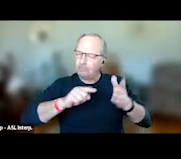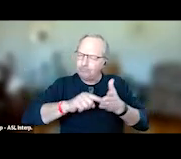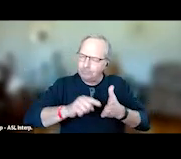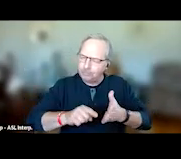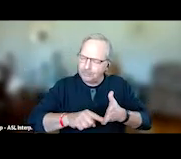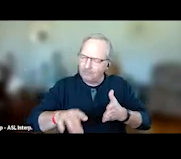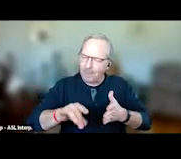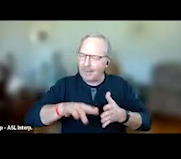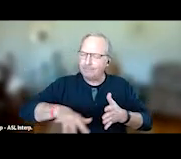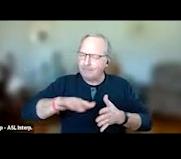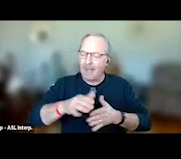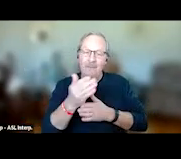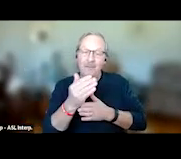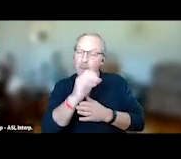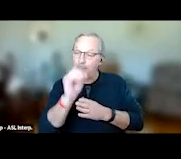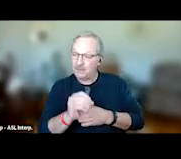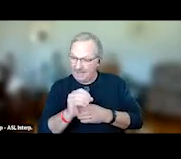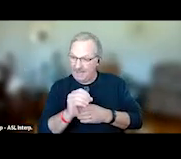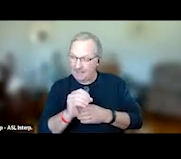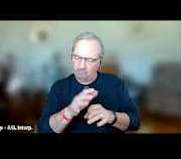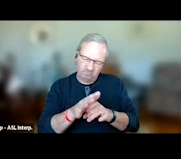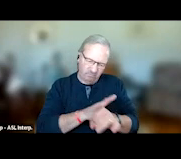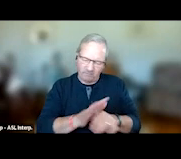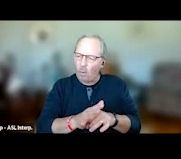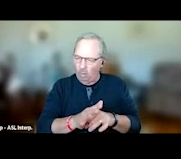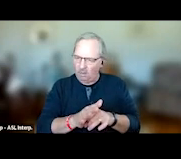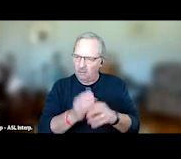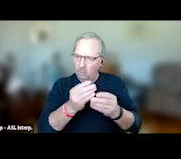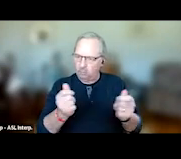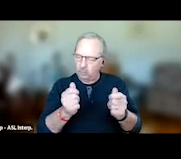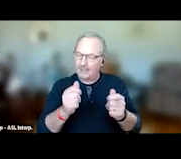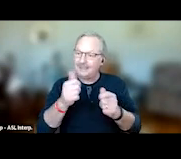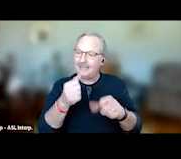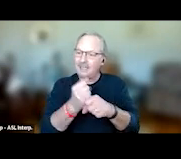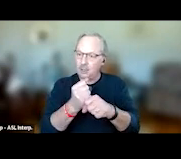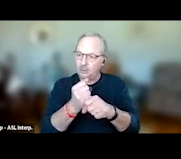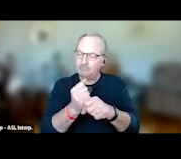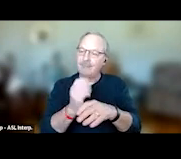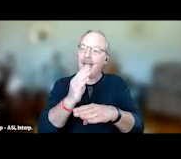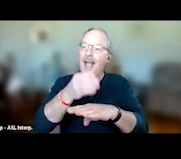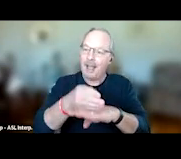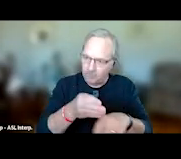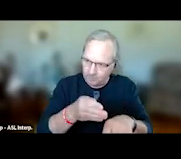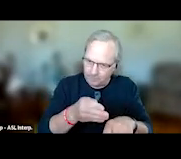of patients totally recover at 10 or more years follow up and 35% have a total recovery at some point,